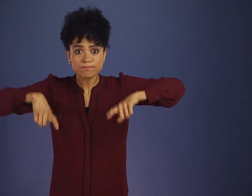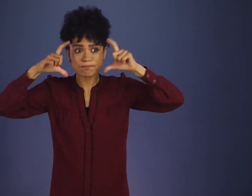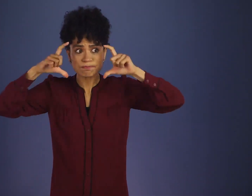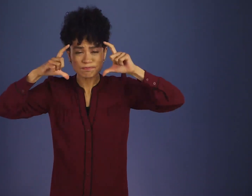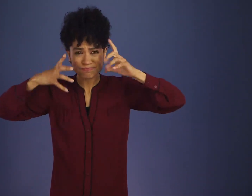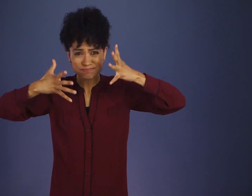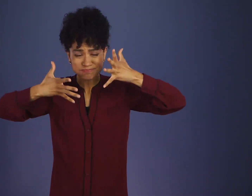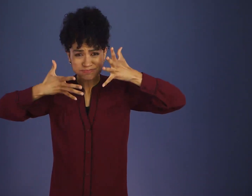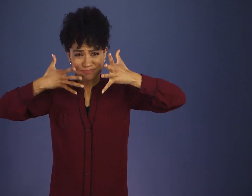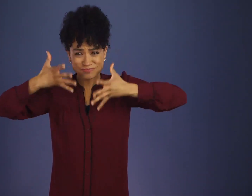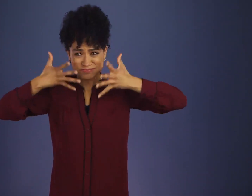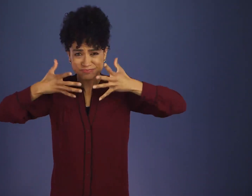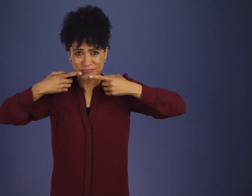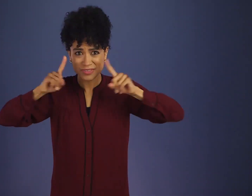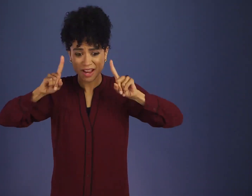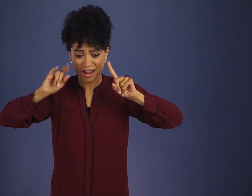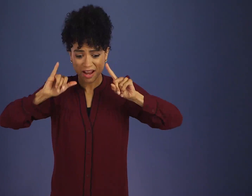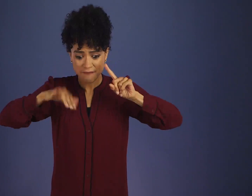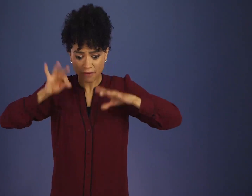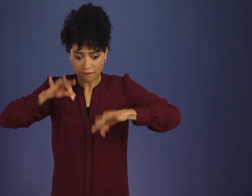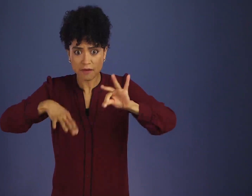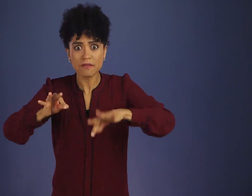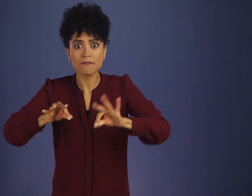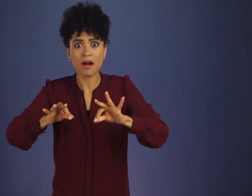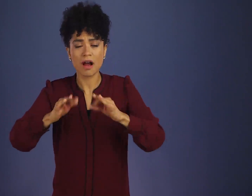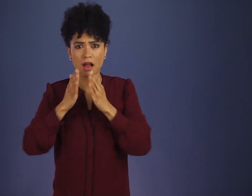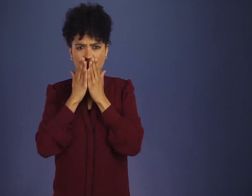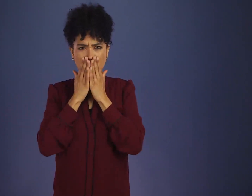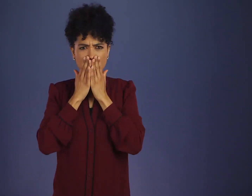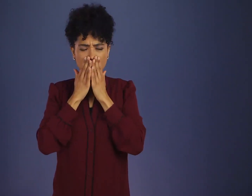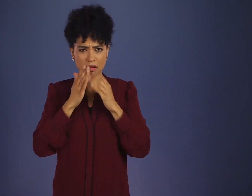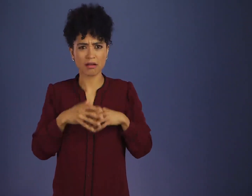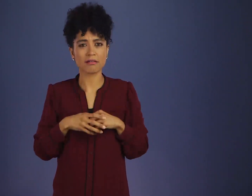deep down in us under thick layers of self-justification.